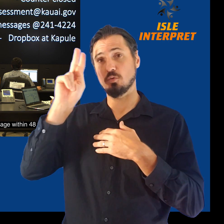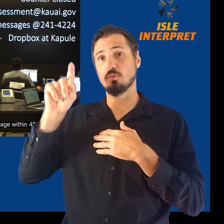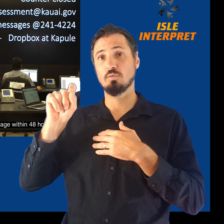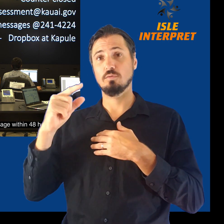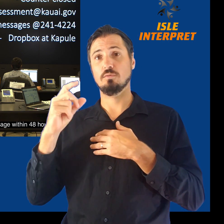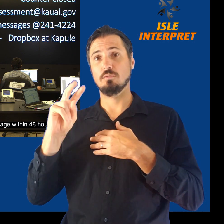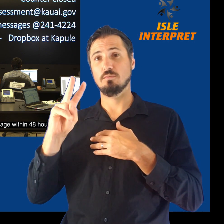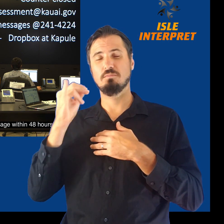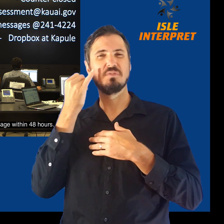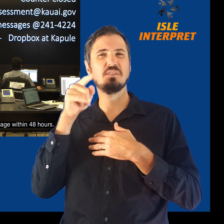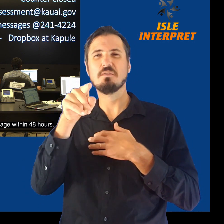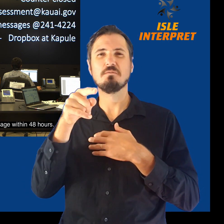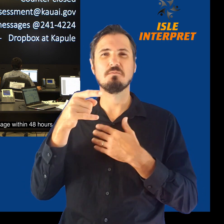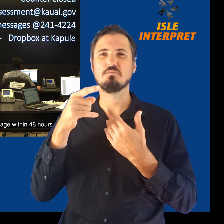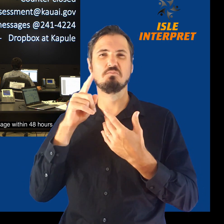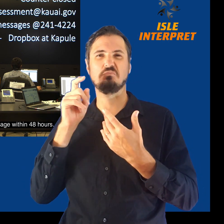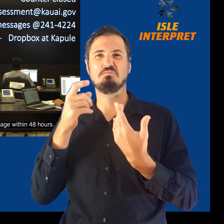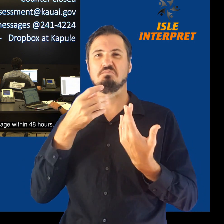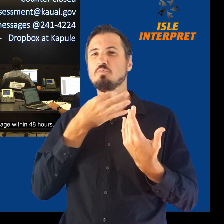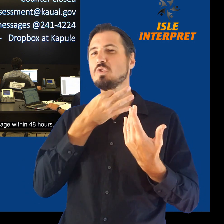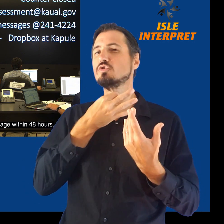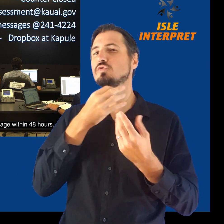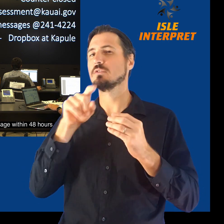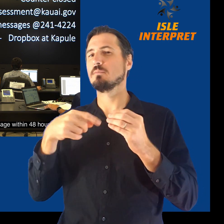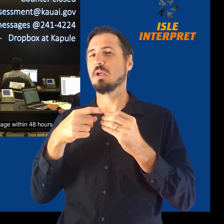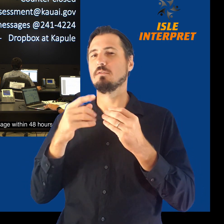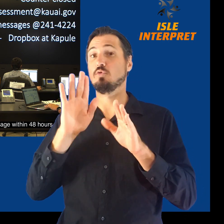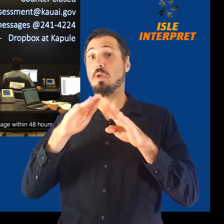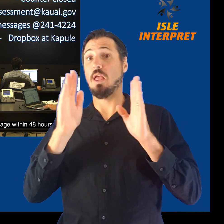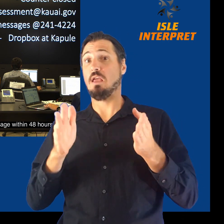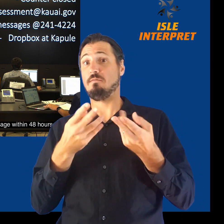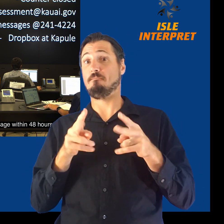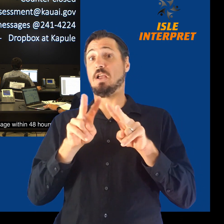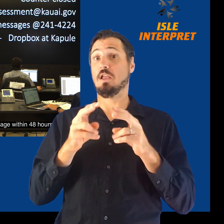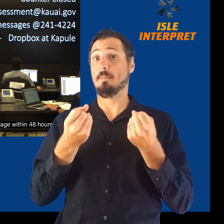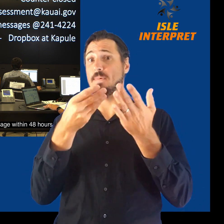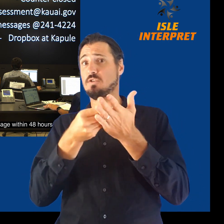A representative from the Department will return any message within 48 hours.